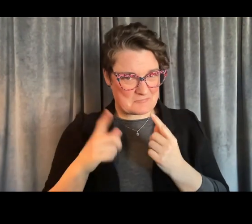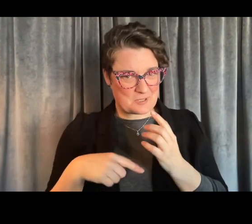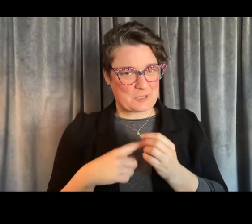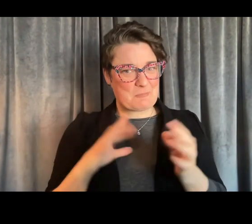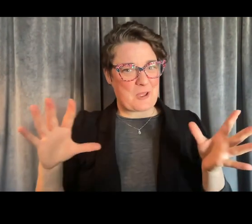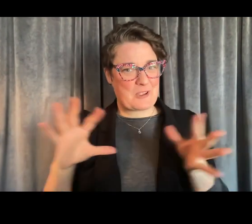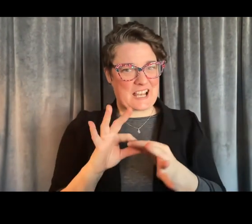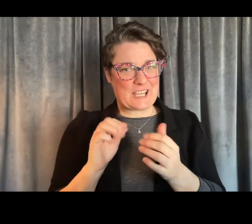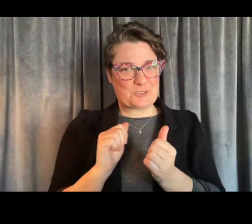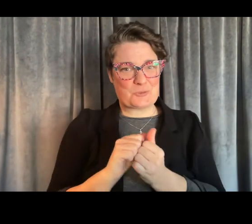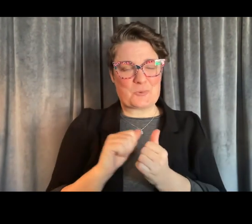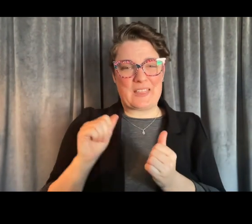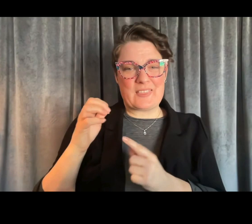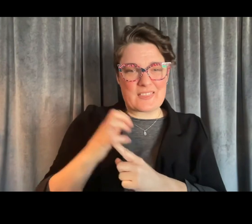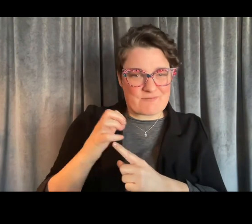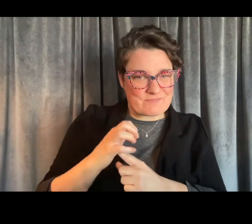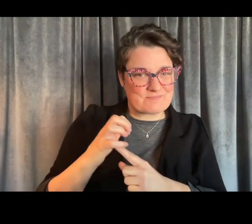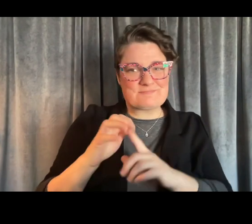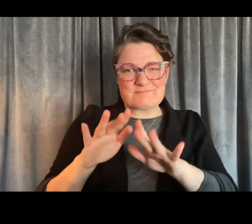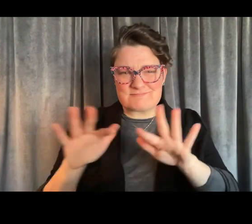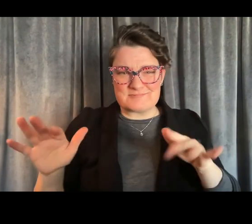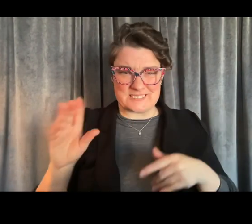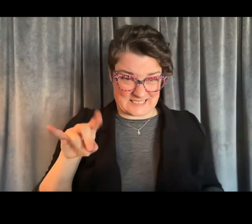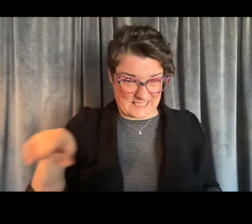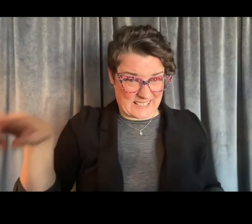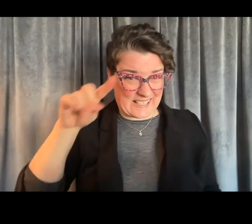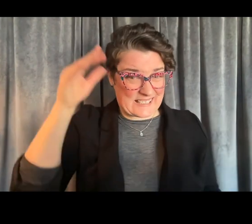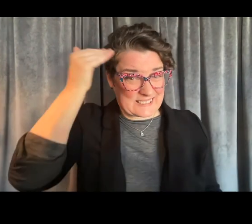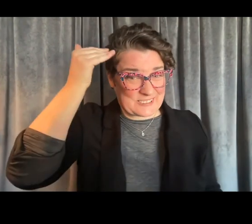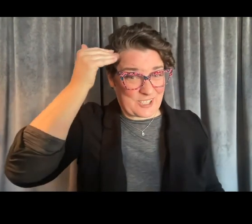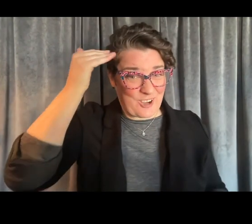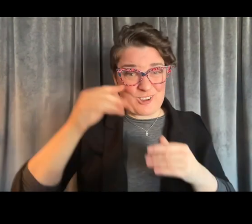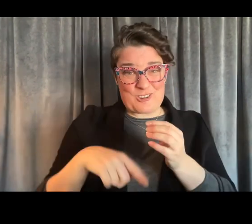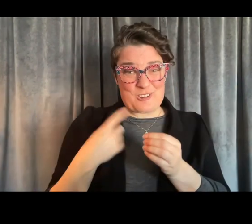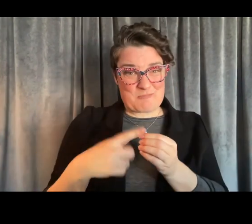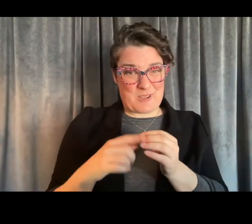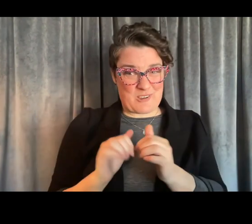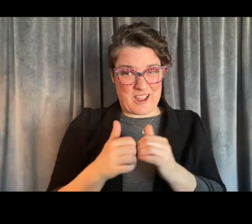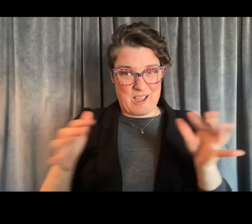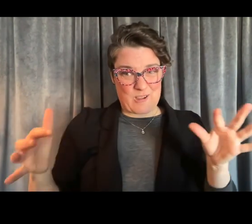fungus and some kind of knowing about the mystical connection with rain and